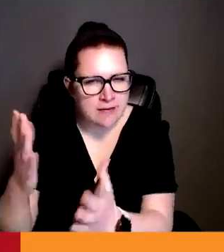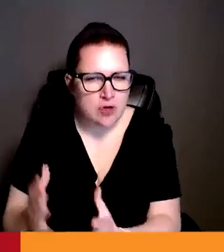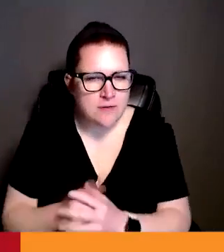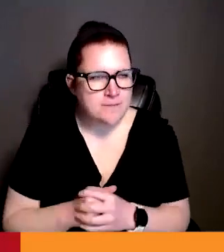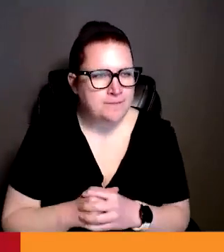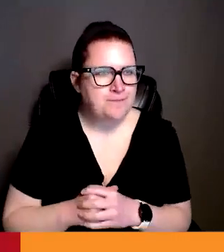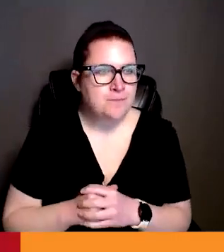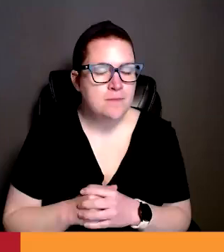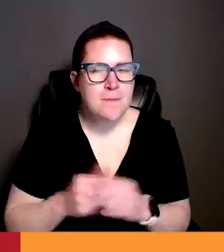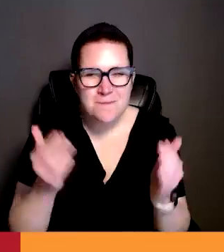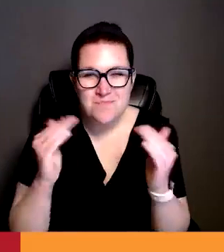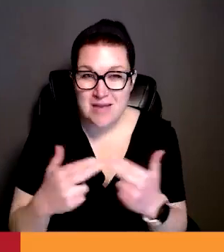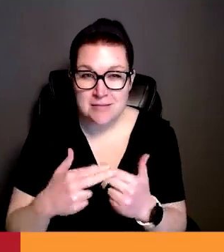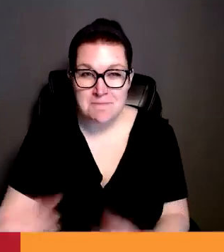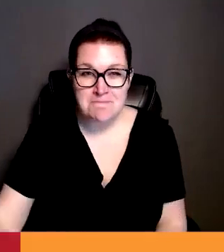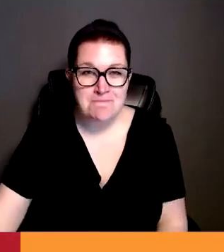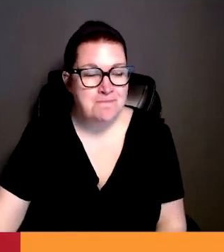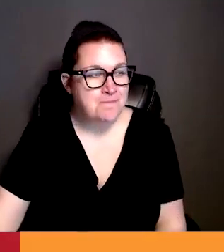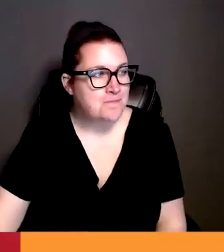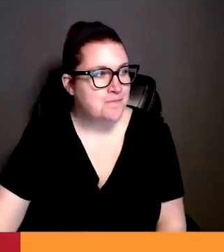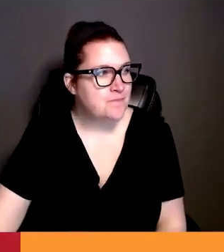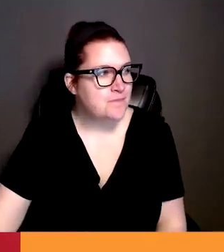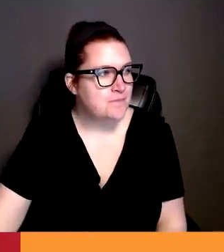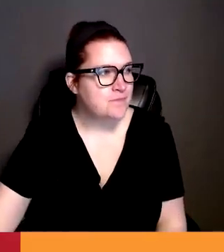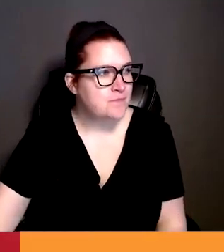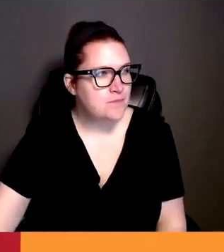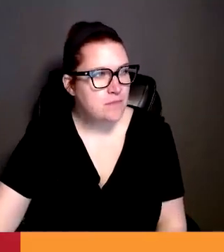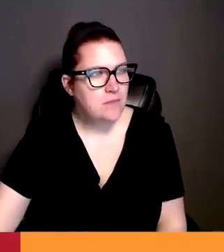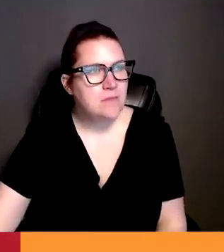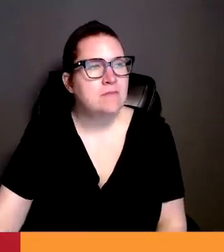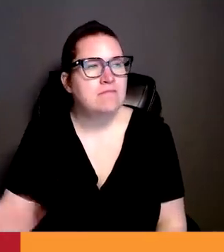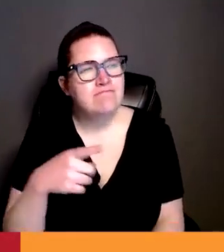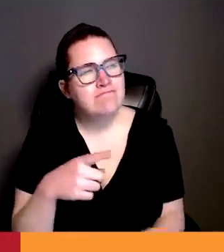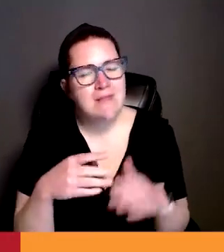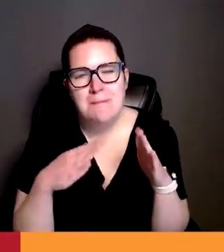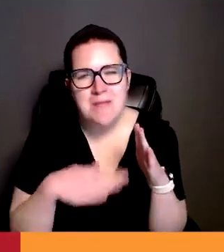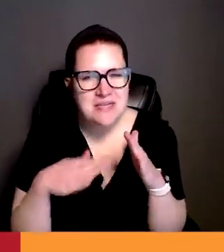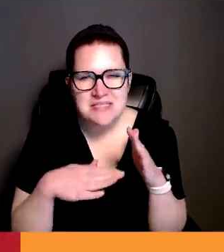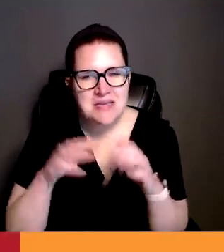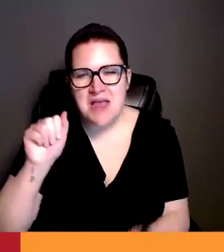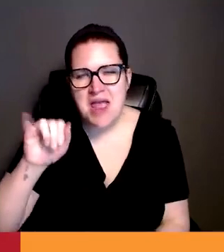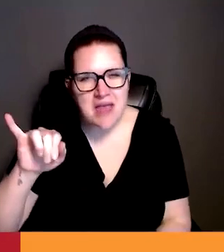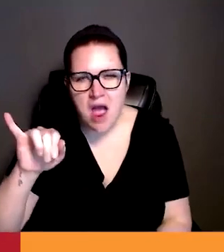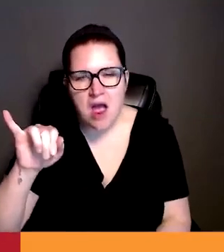The next slide is, just some basic AI principles that we have developed.